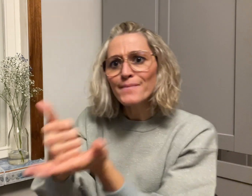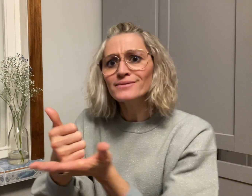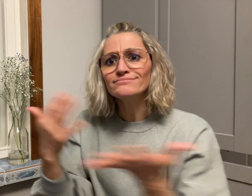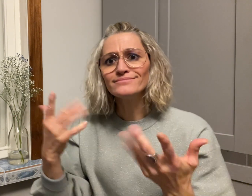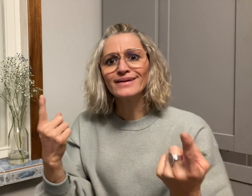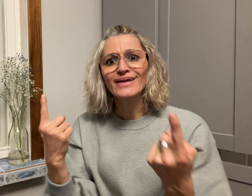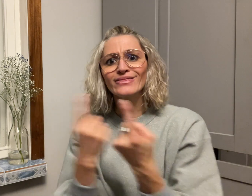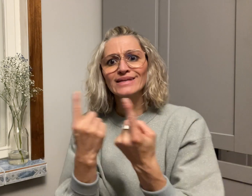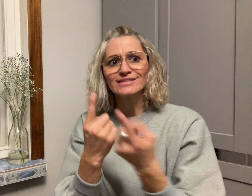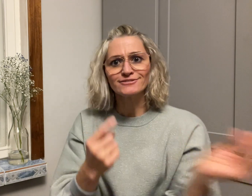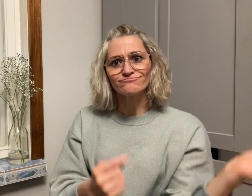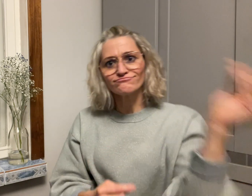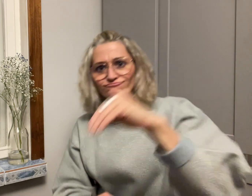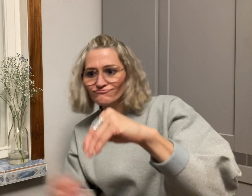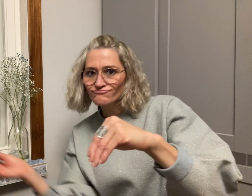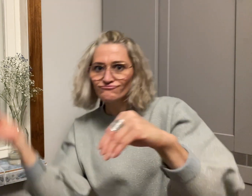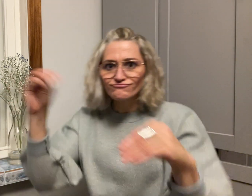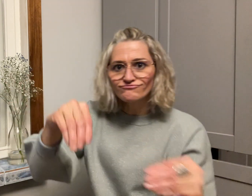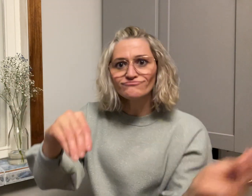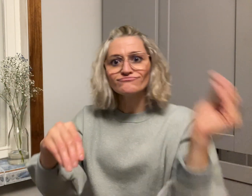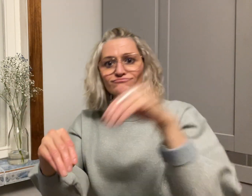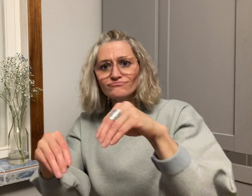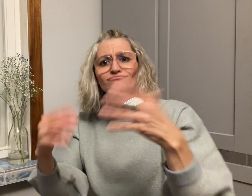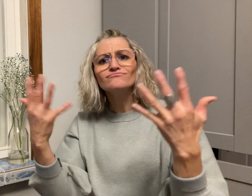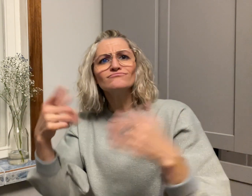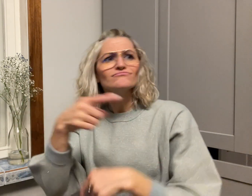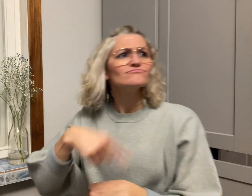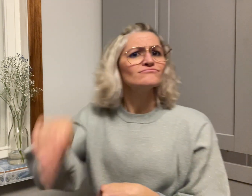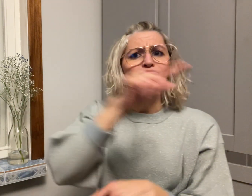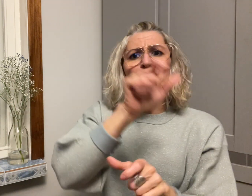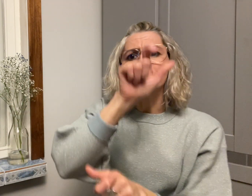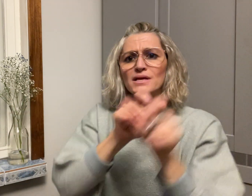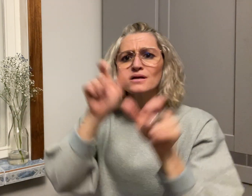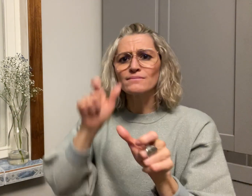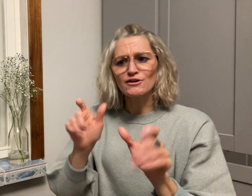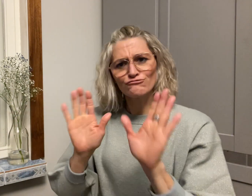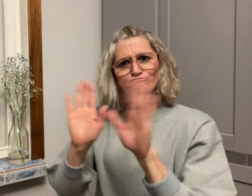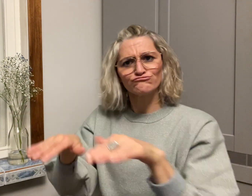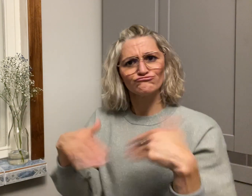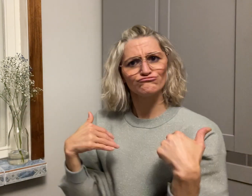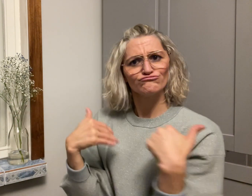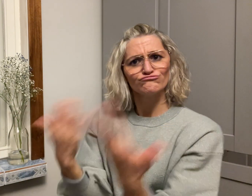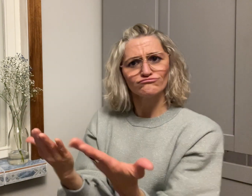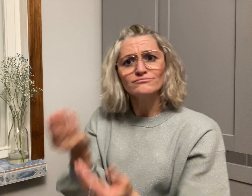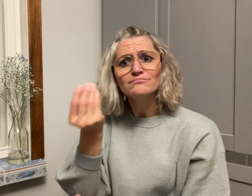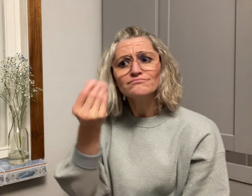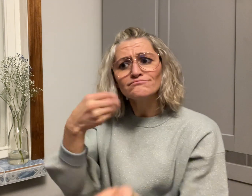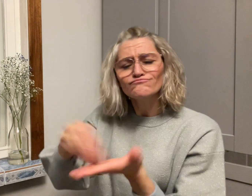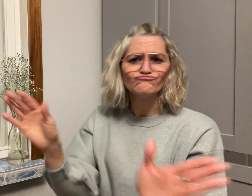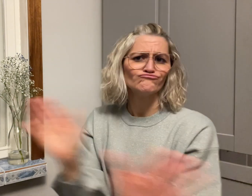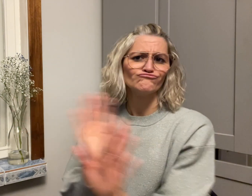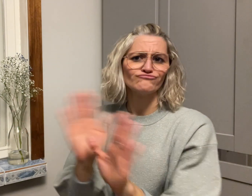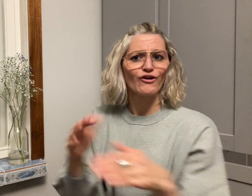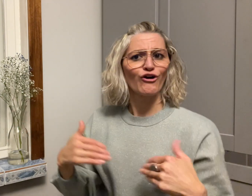with the help of supporters, including donations of tables